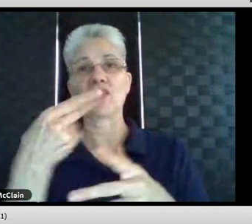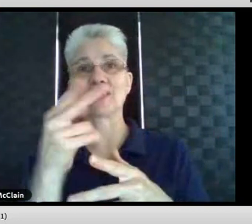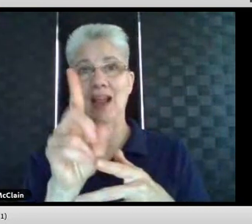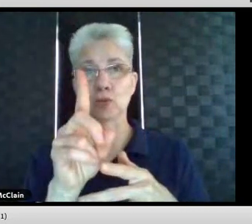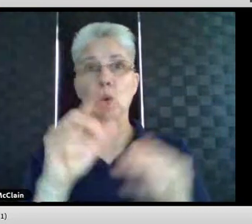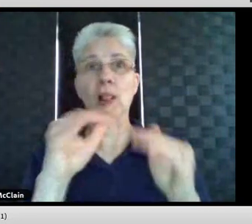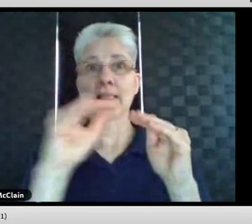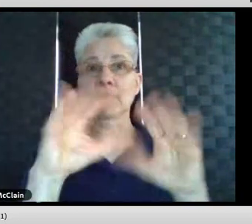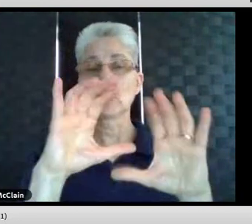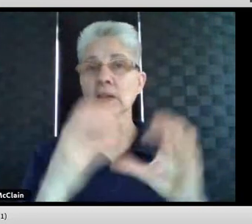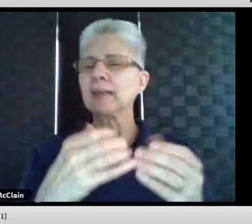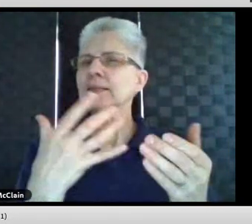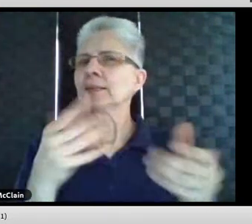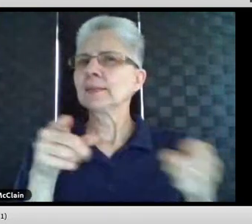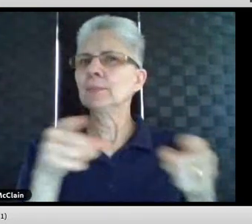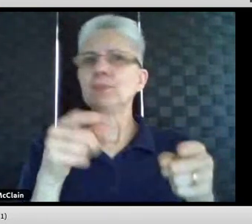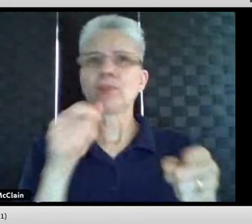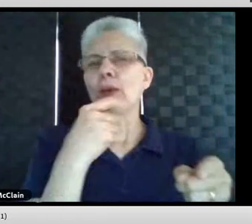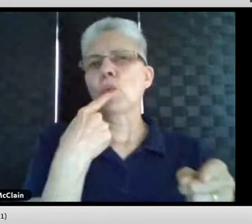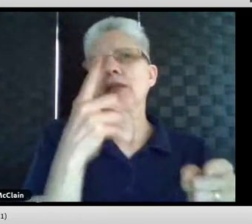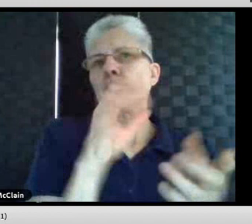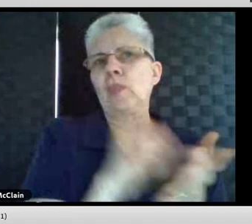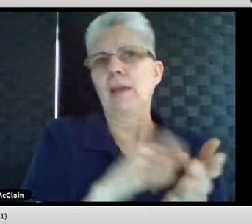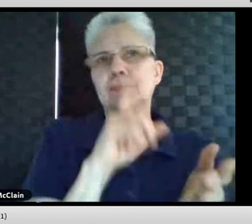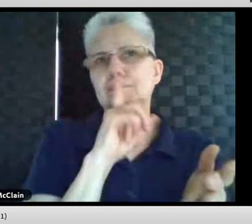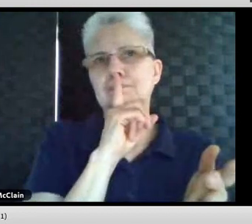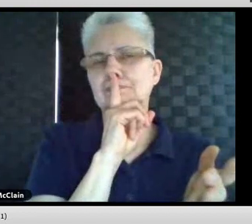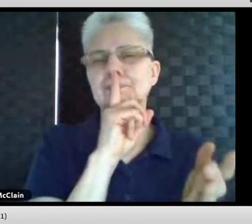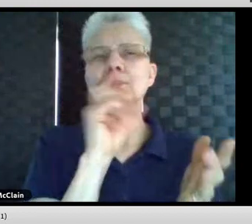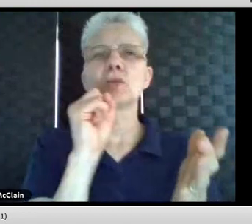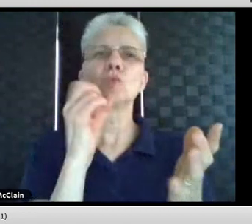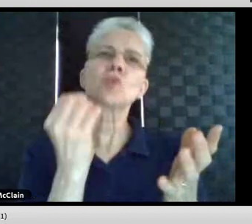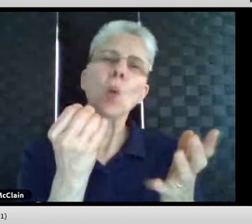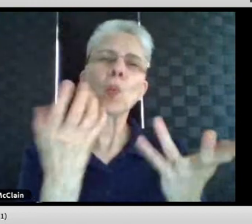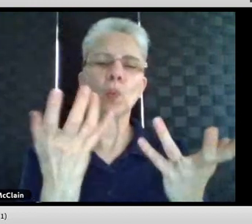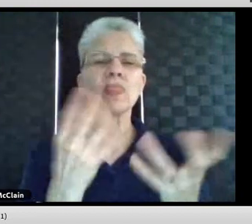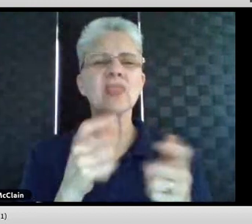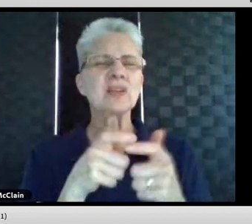and they're not ever going to tell you that, right? "There's a huge echo."